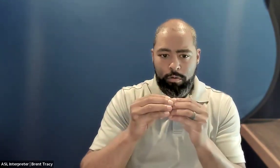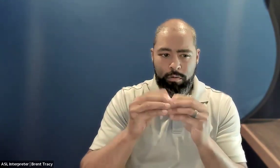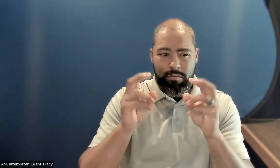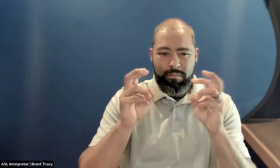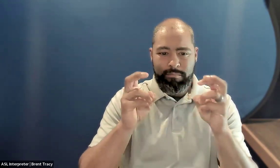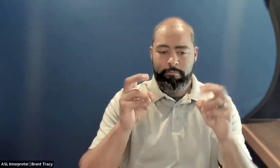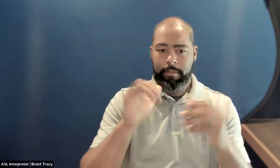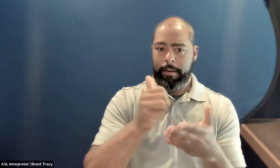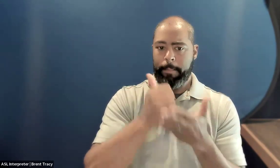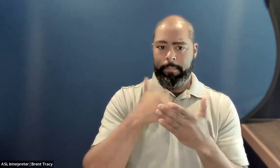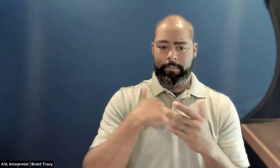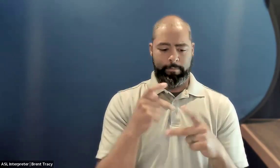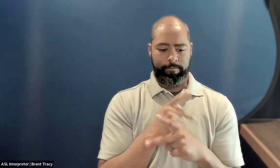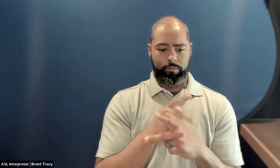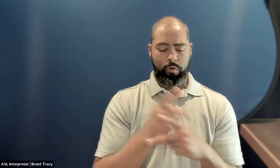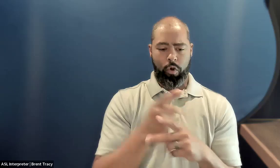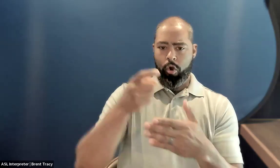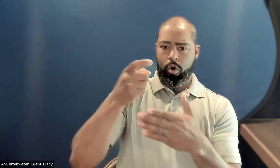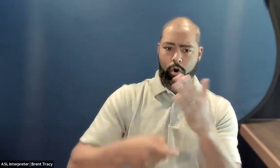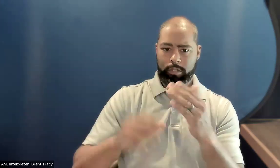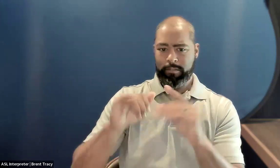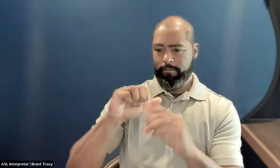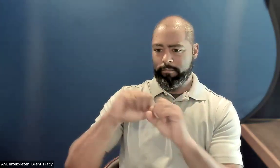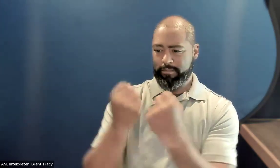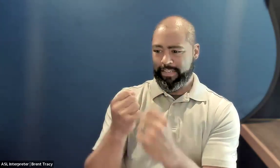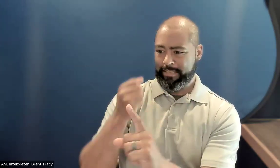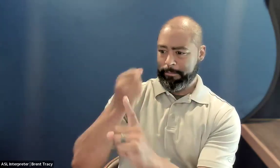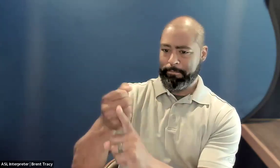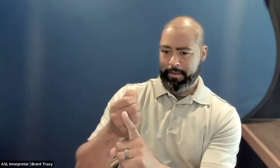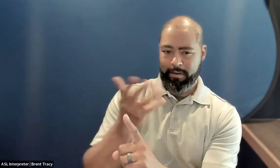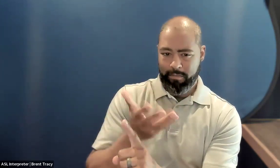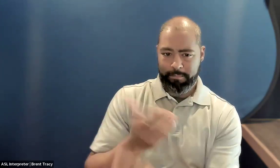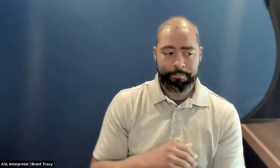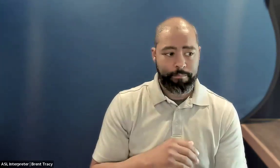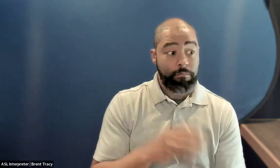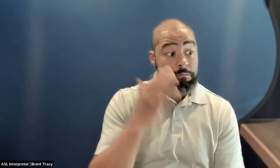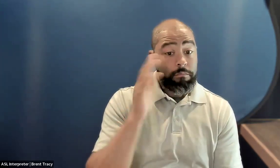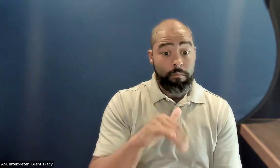Now these values because of the effects of inflation and other factors do tend to change over time.